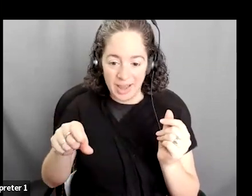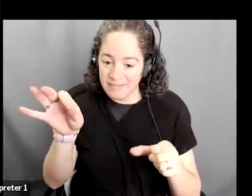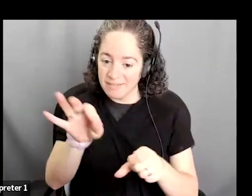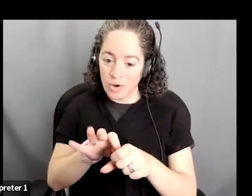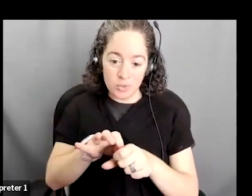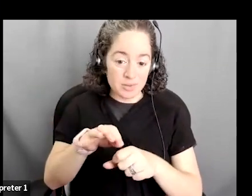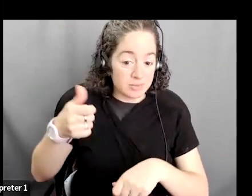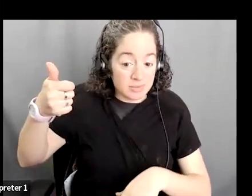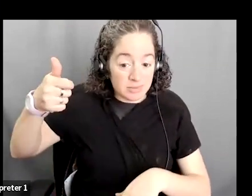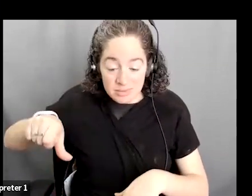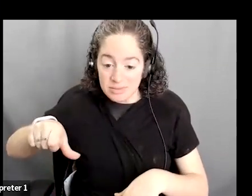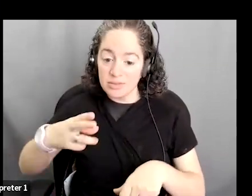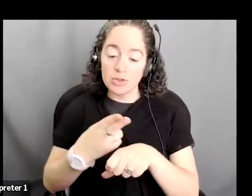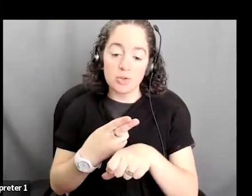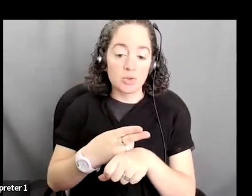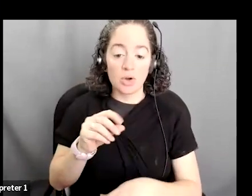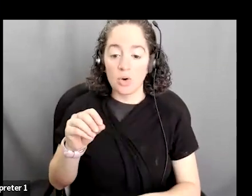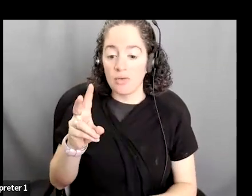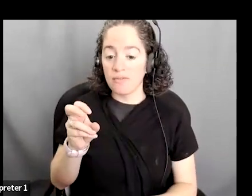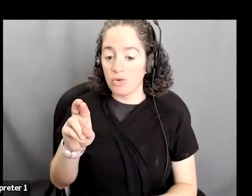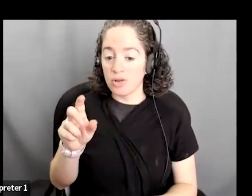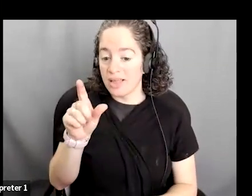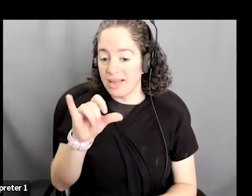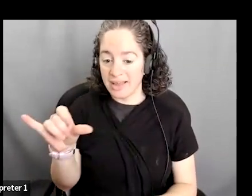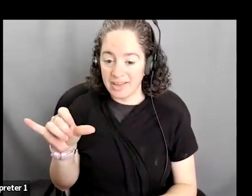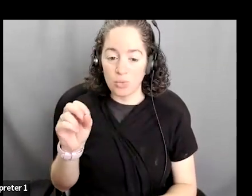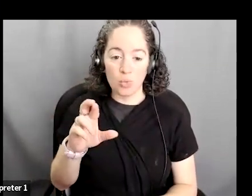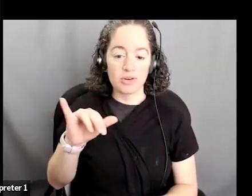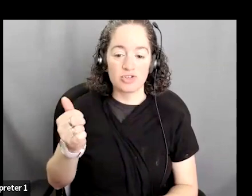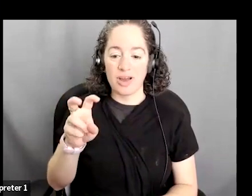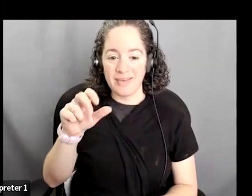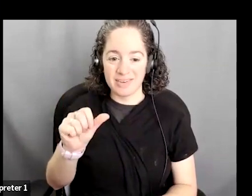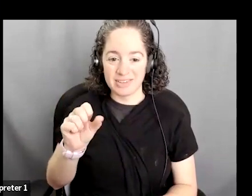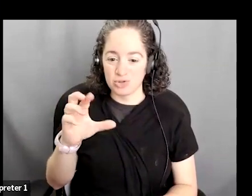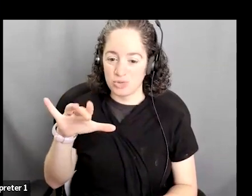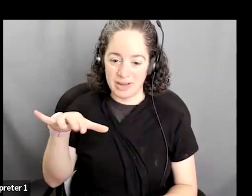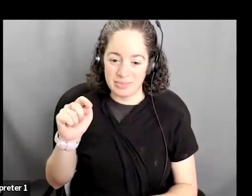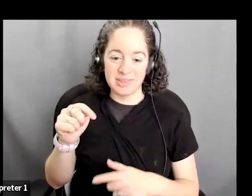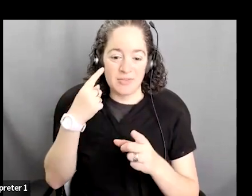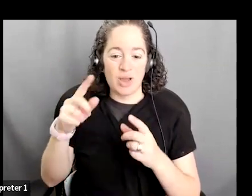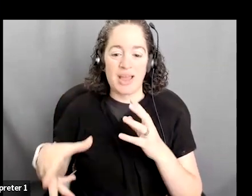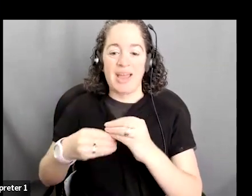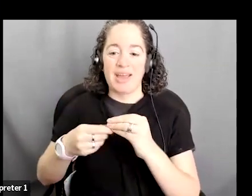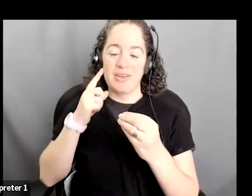an overlay or a JavaScript plugin to add a compliance web layer to the website? No, Nay, never.